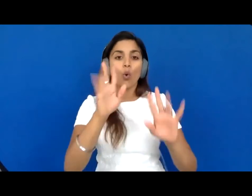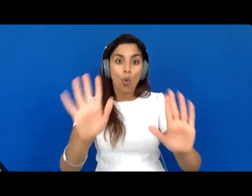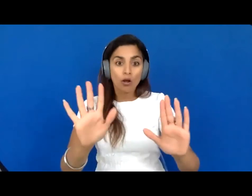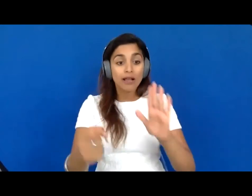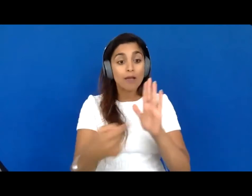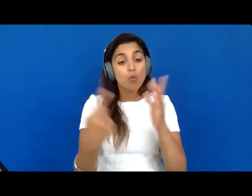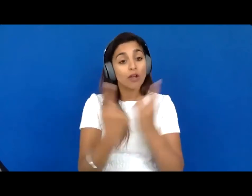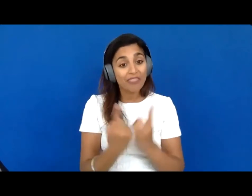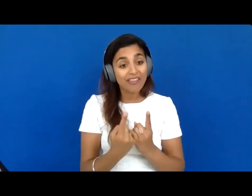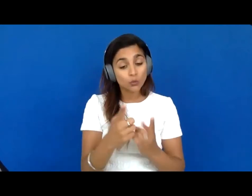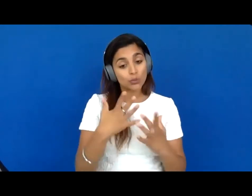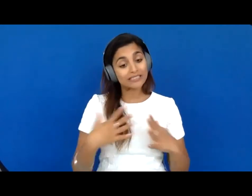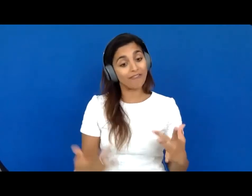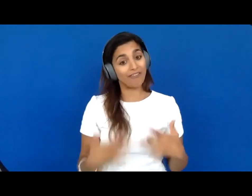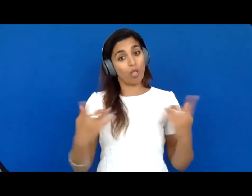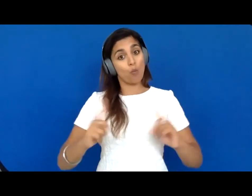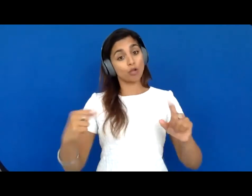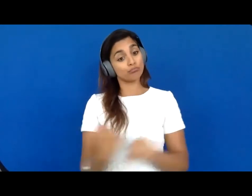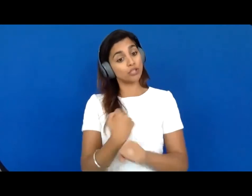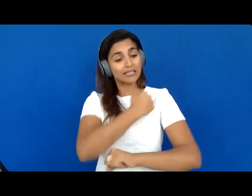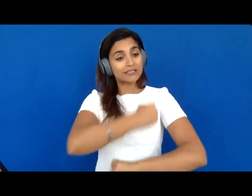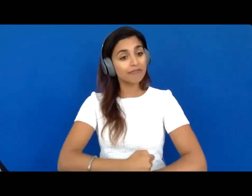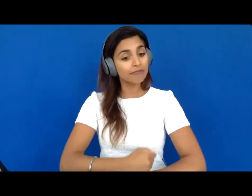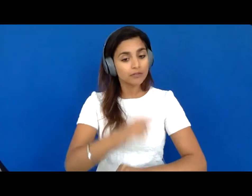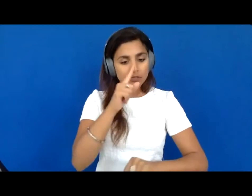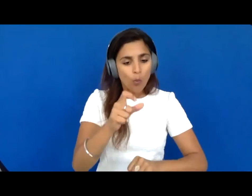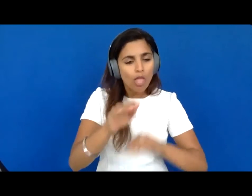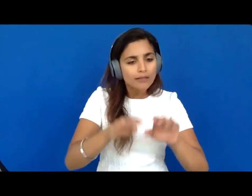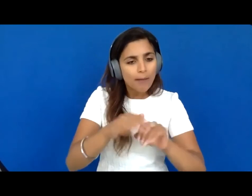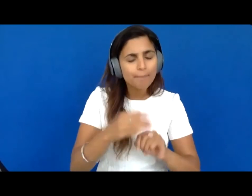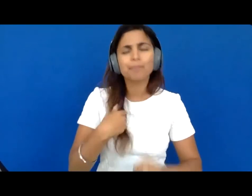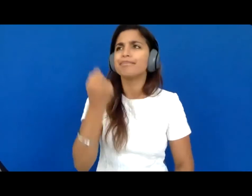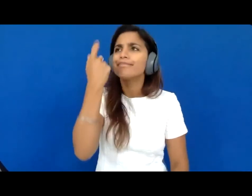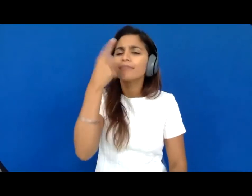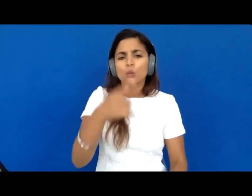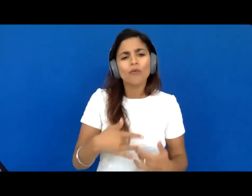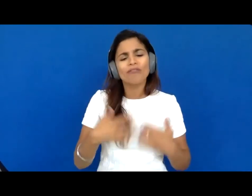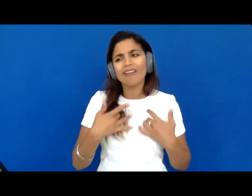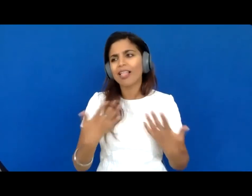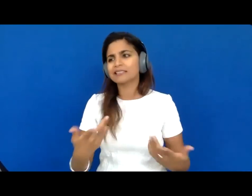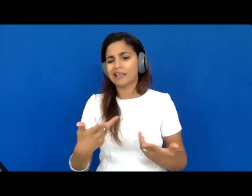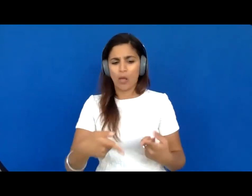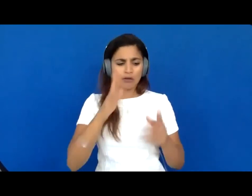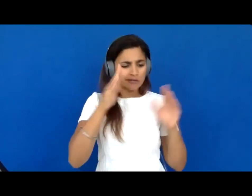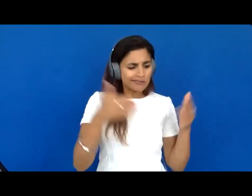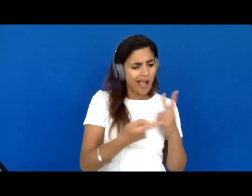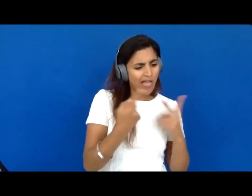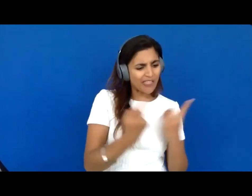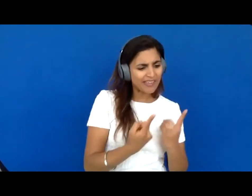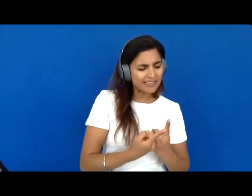productive and focus on small steps I understand that you feel that this has become about other things bigger things like in the race stuff and the racism